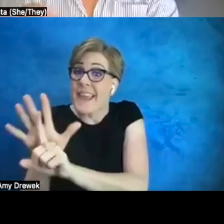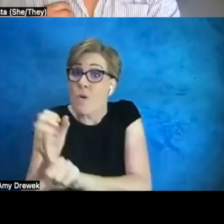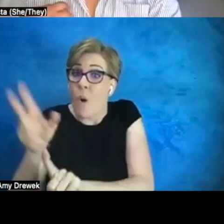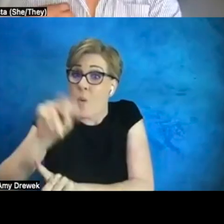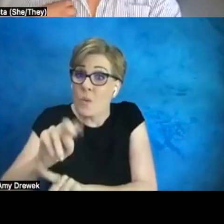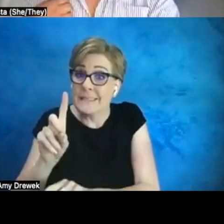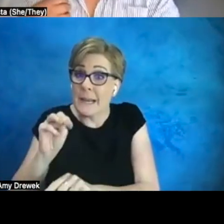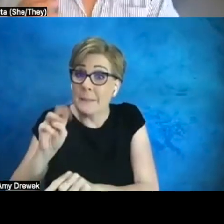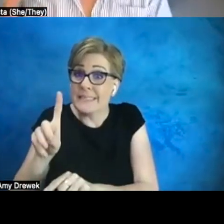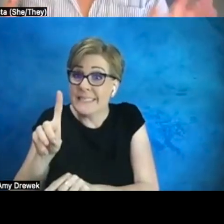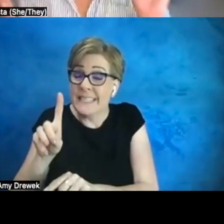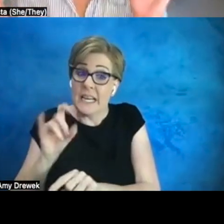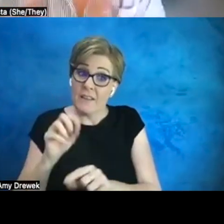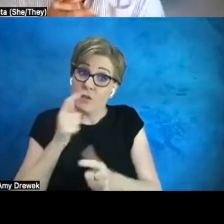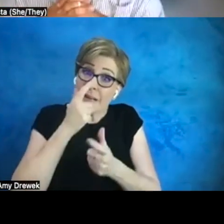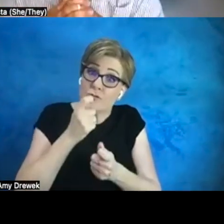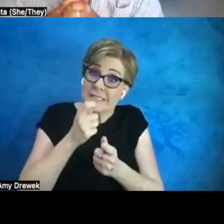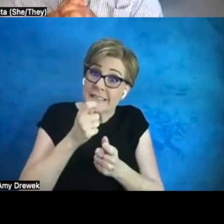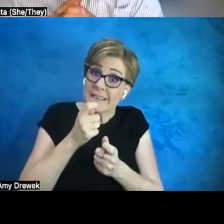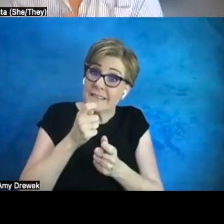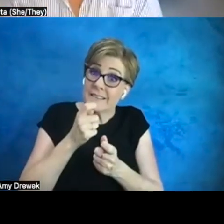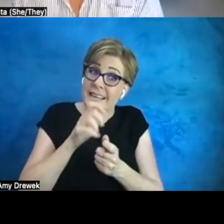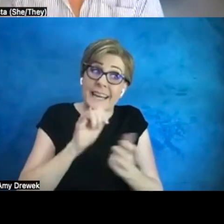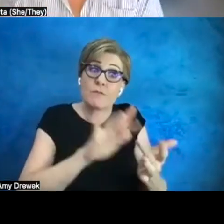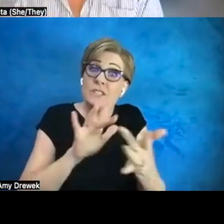please connect with me, because I'd love to see if there's an opportunity to connect